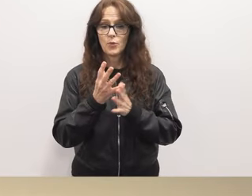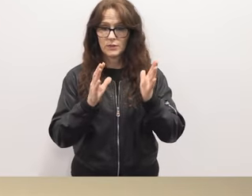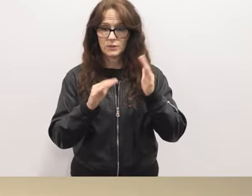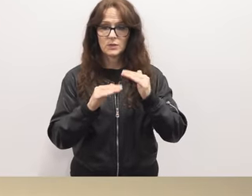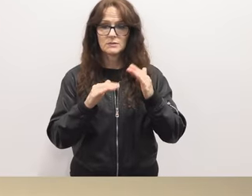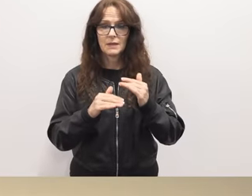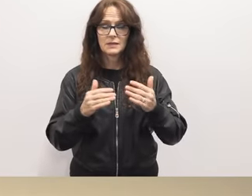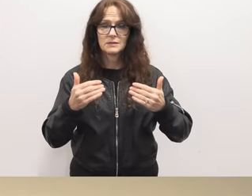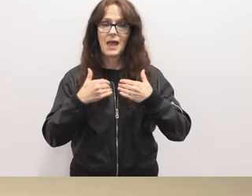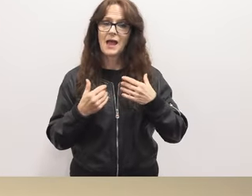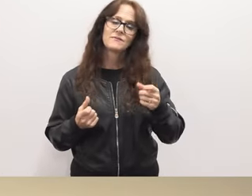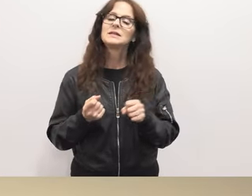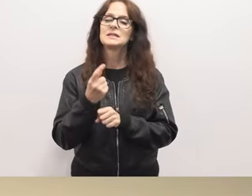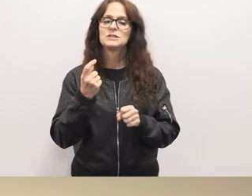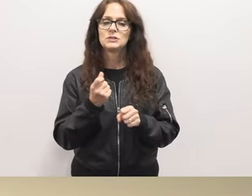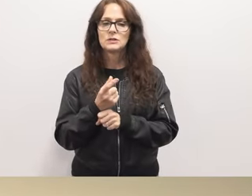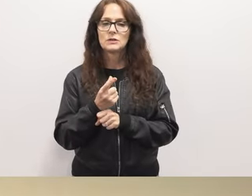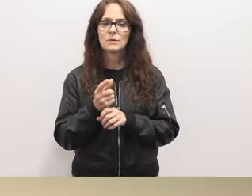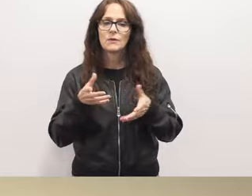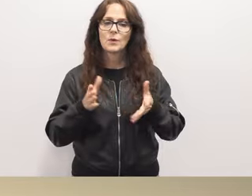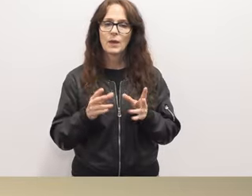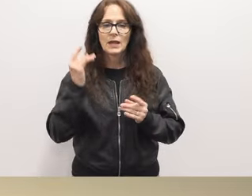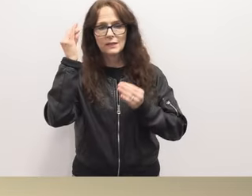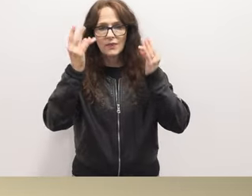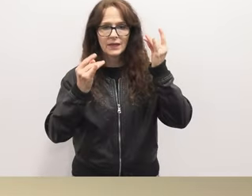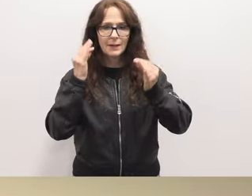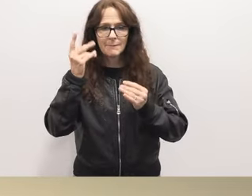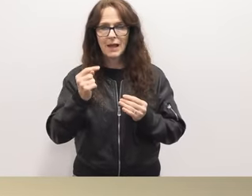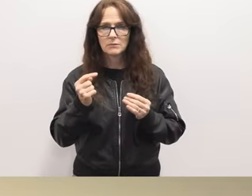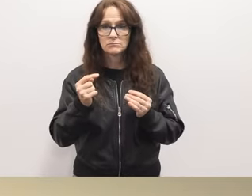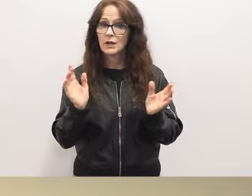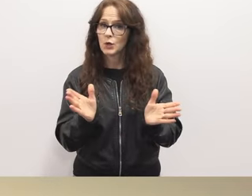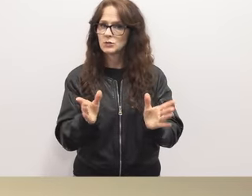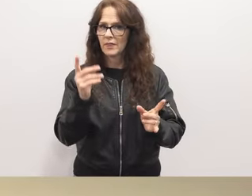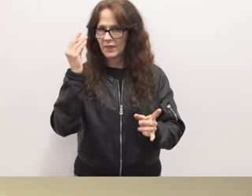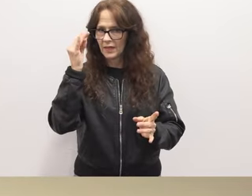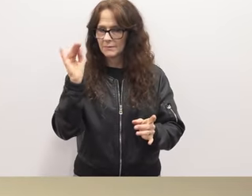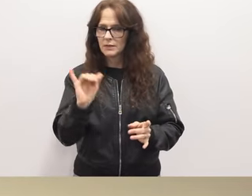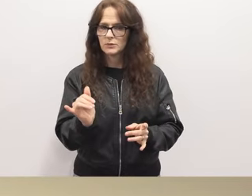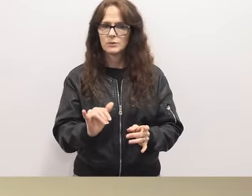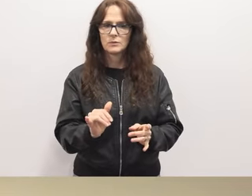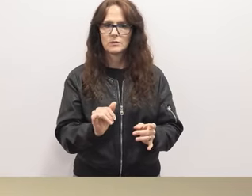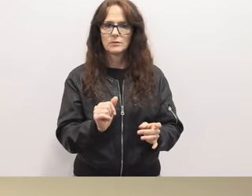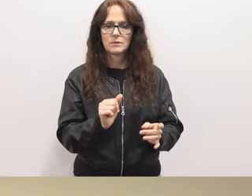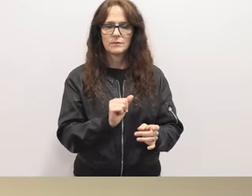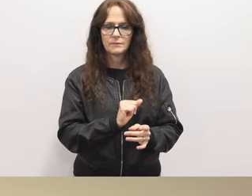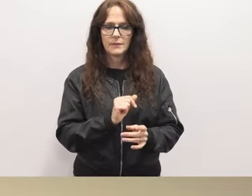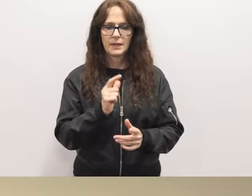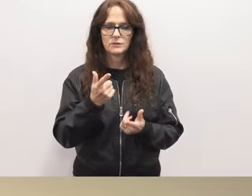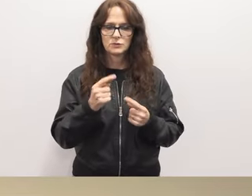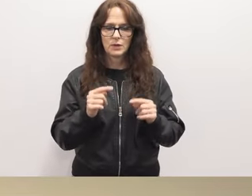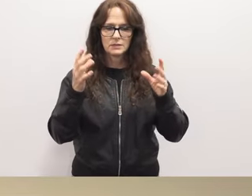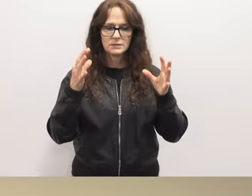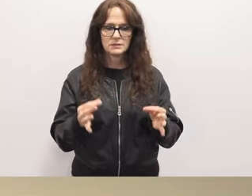each year. The way to think about this, and I'd encourage you to think about this across all of them as you're trying to decide what should that target be